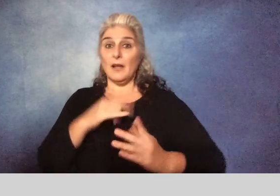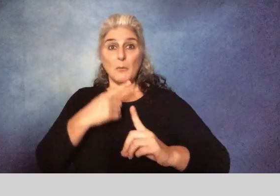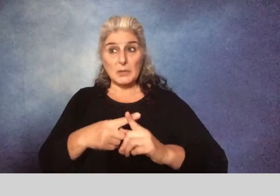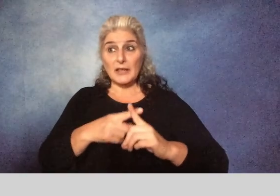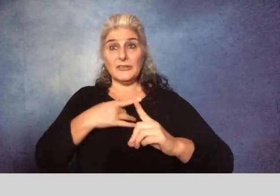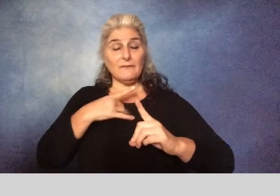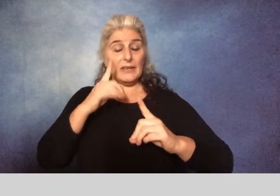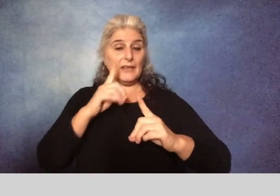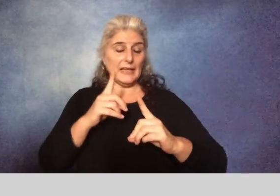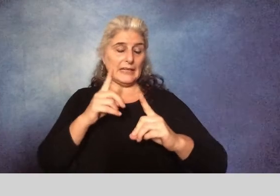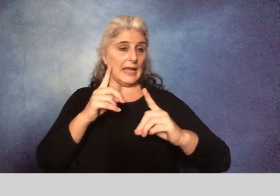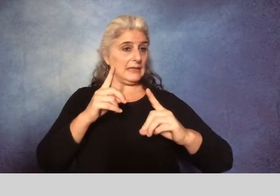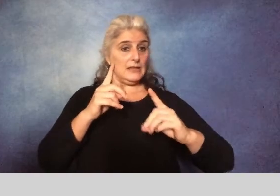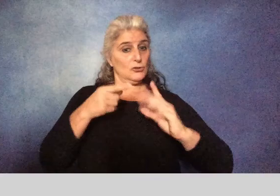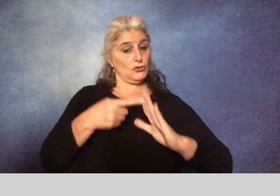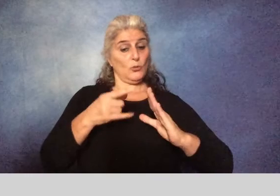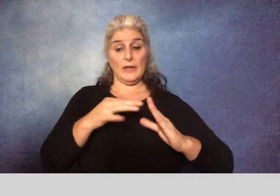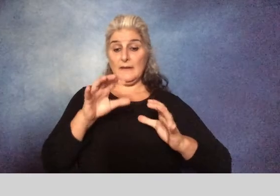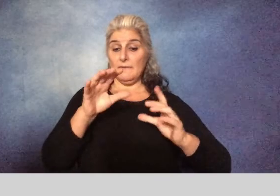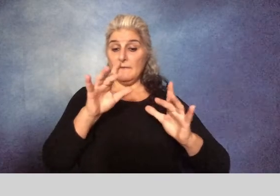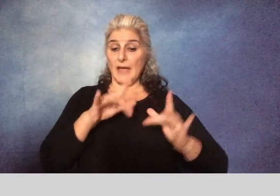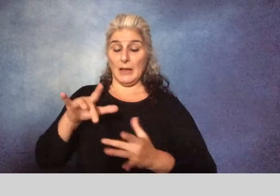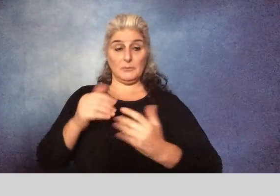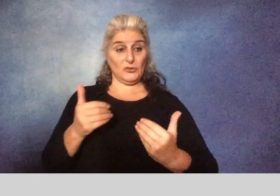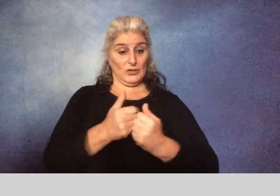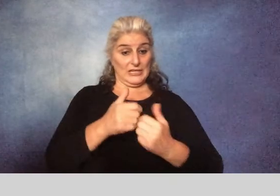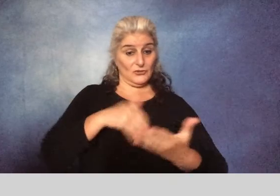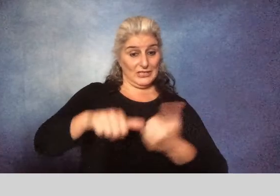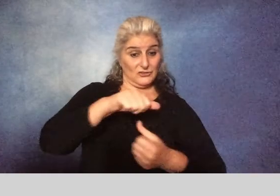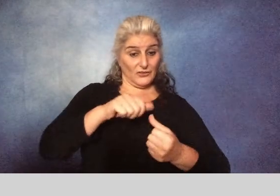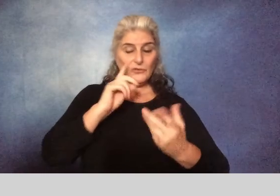and separate dissimilar albums. Now it's time to get some album recommendations.